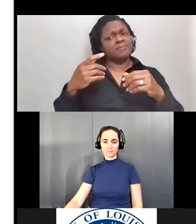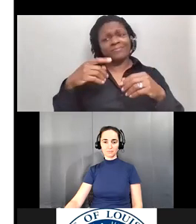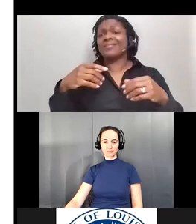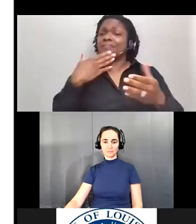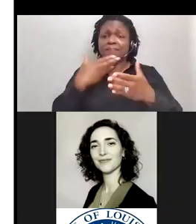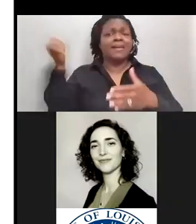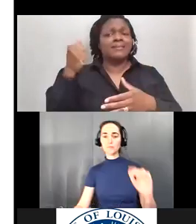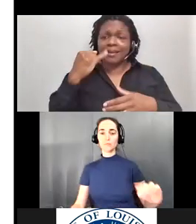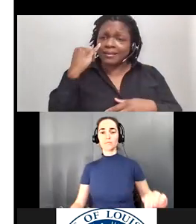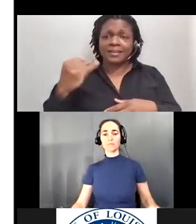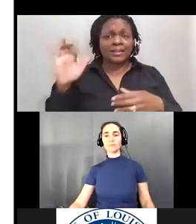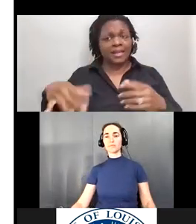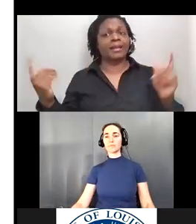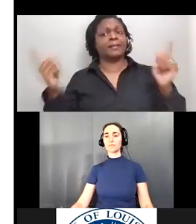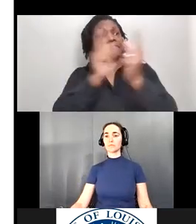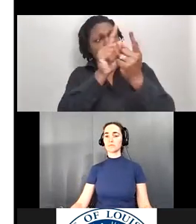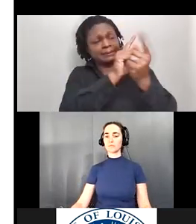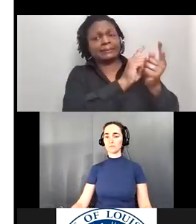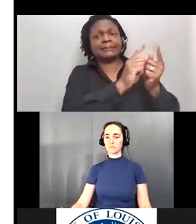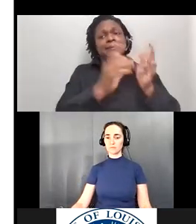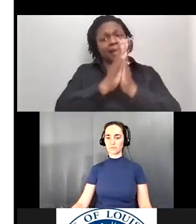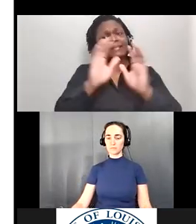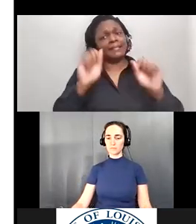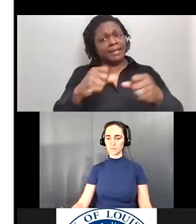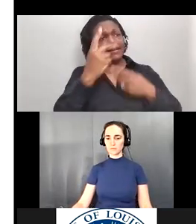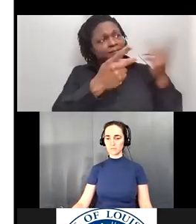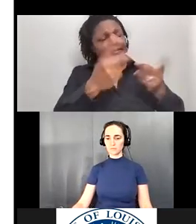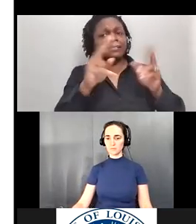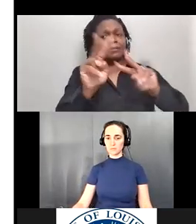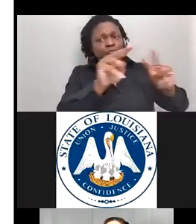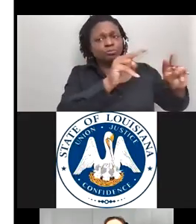can we come and, you know, look at a patrol unit, I mean you know I'll drive in a patrol